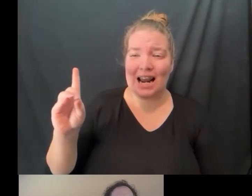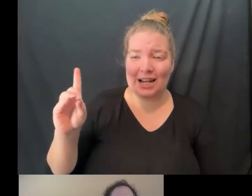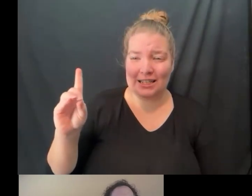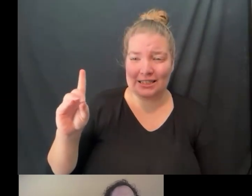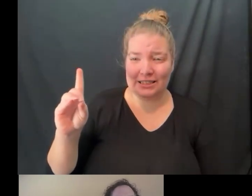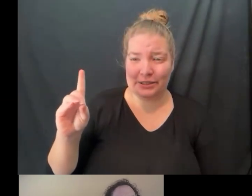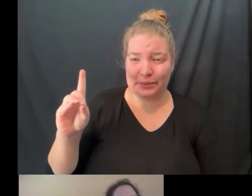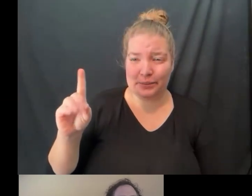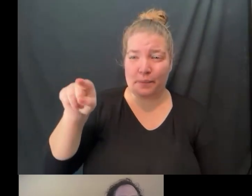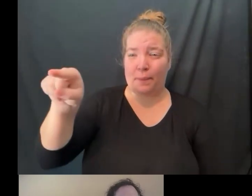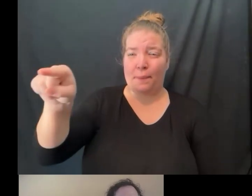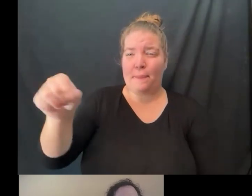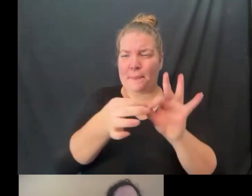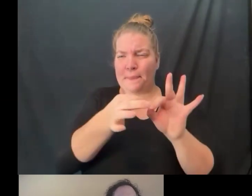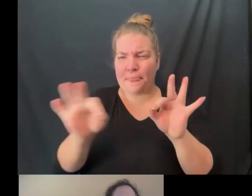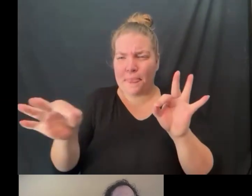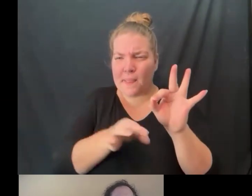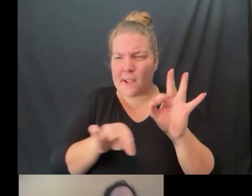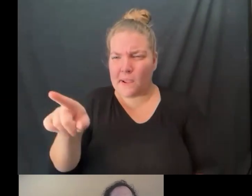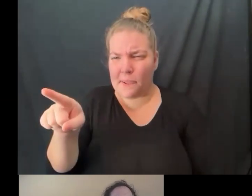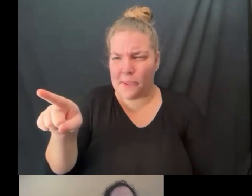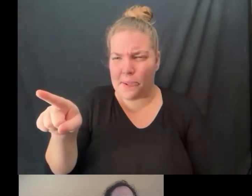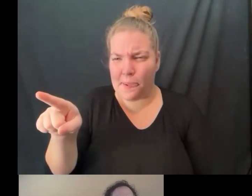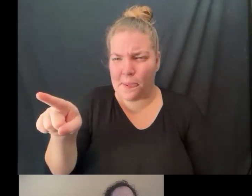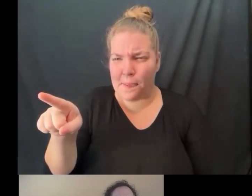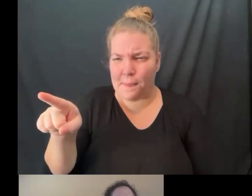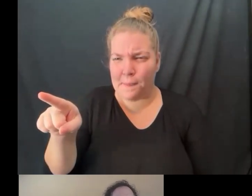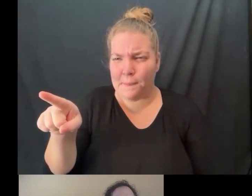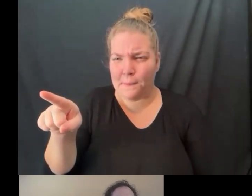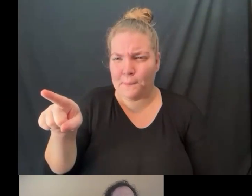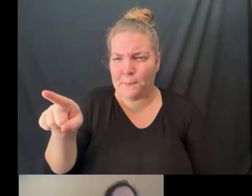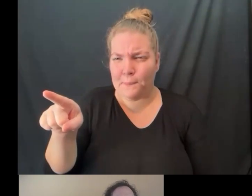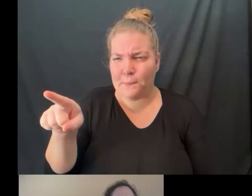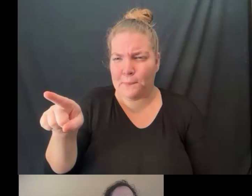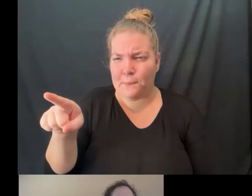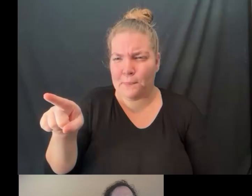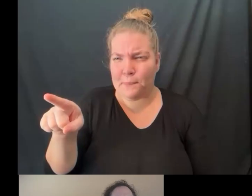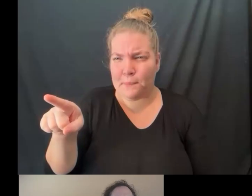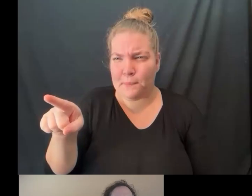Now, Sherri Dillon also mentioned--